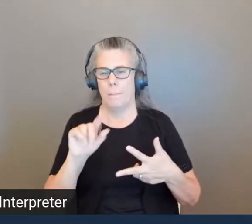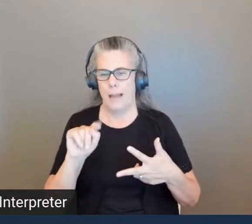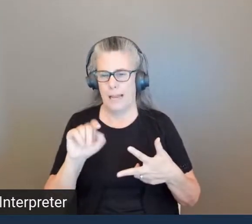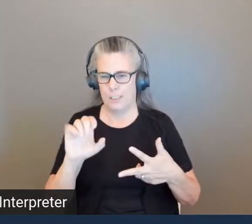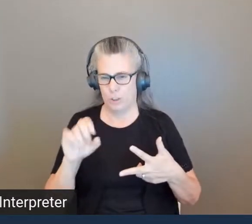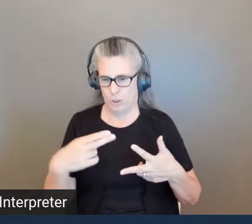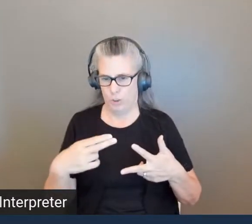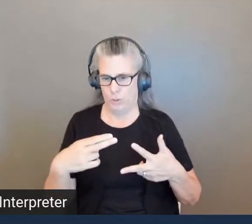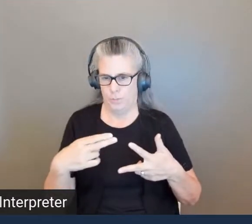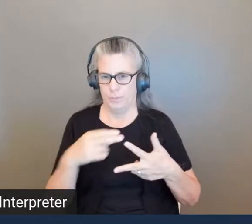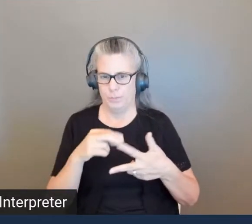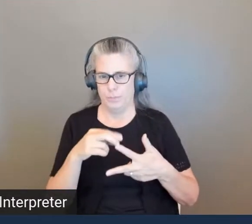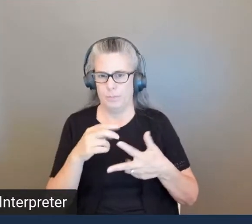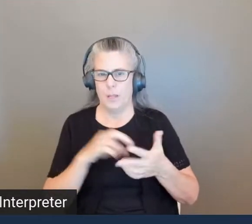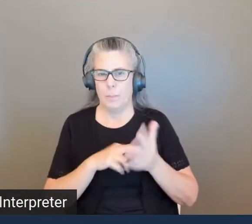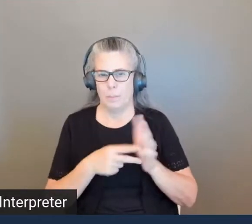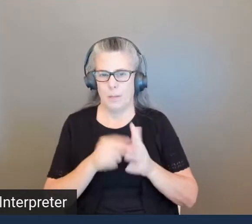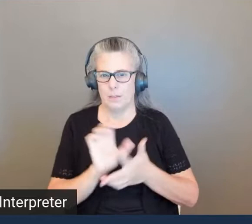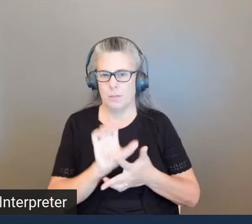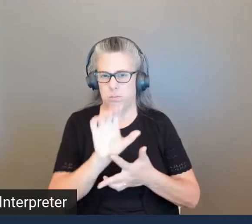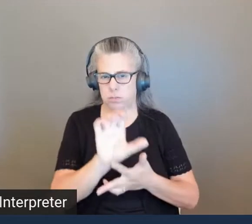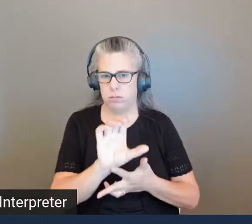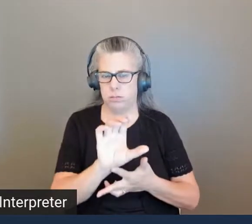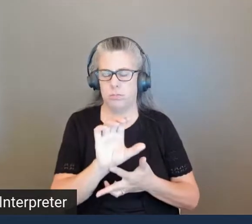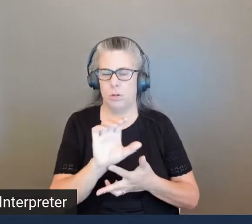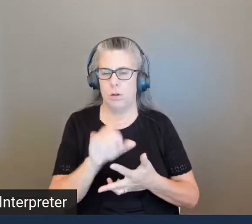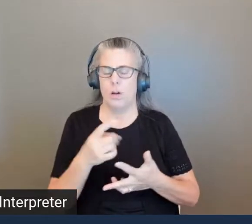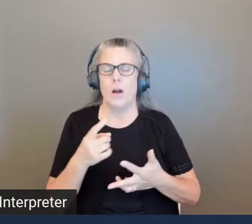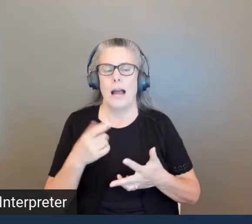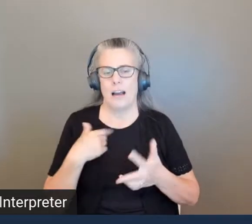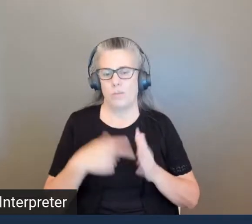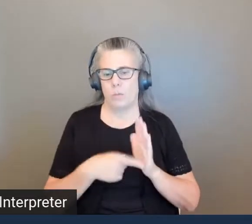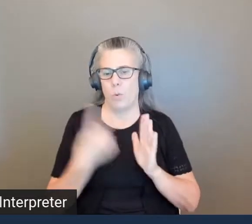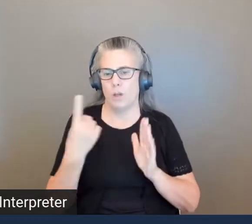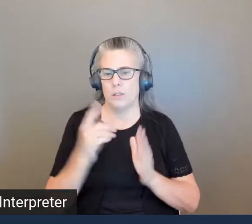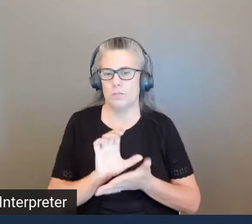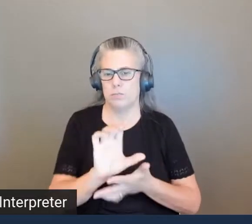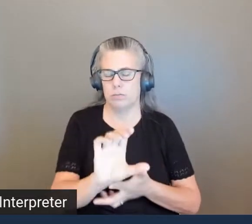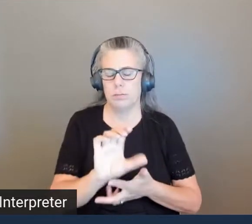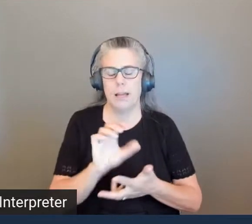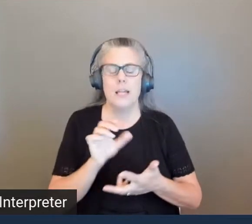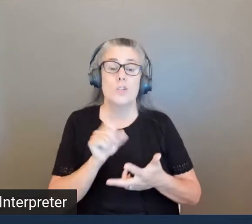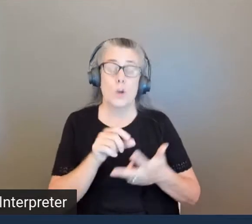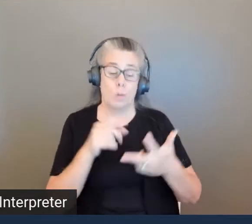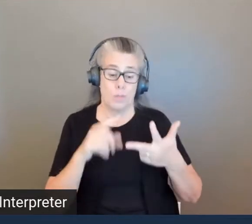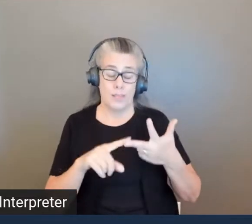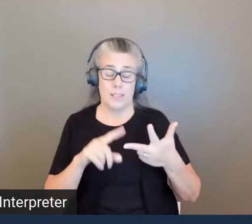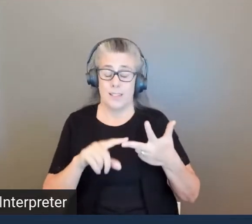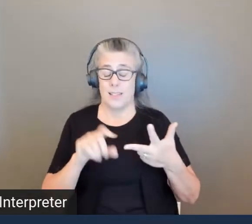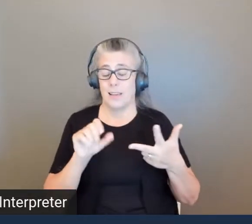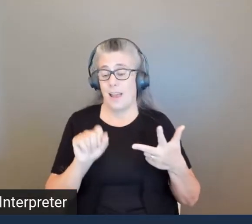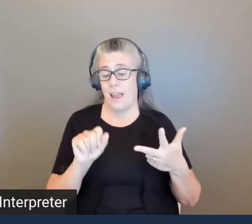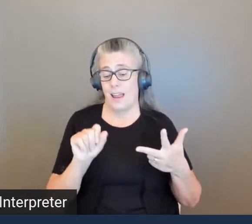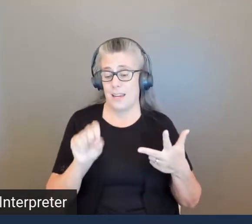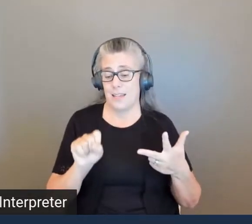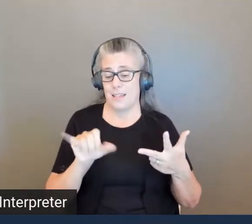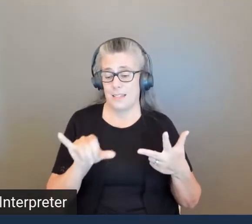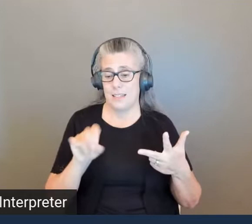that it gets the best of both features. So similar to batch transform, you can have really large payload sizes.